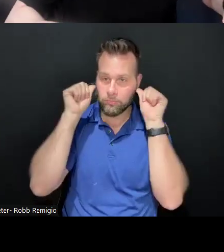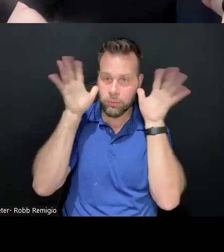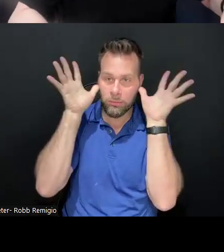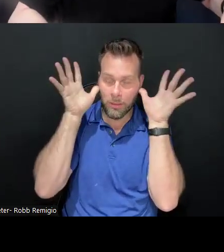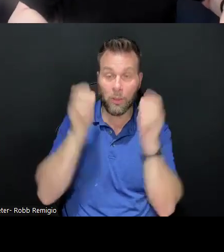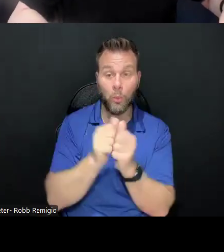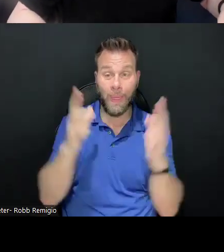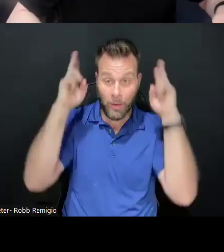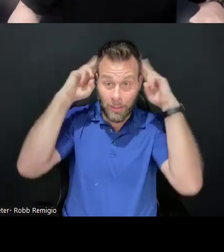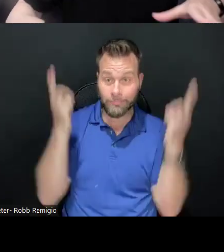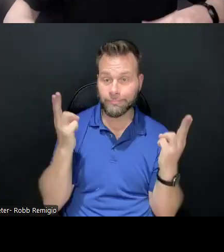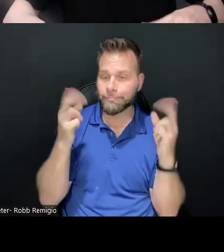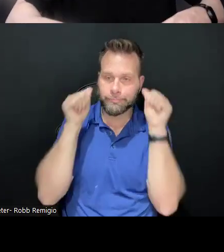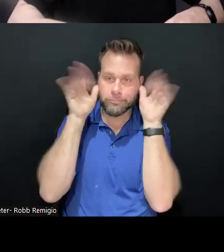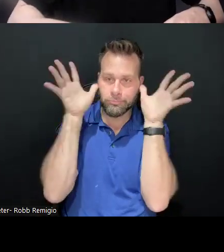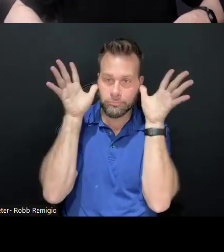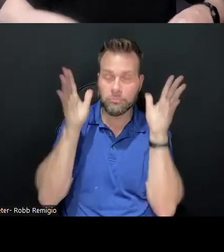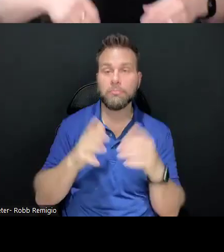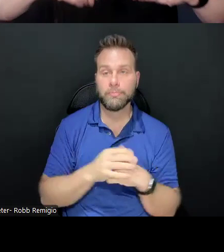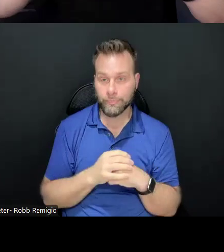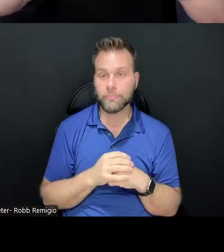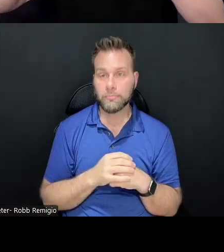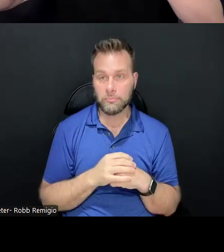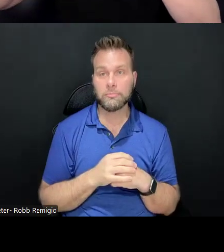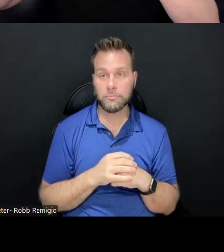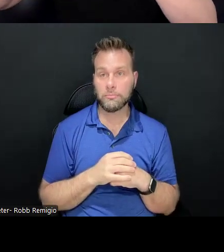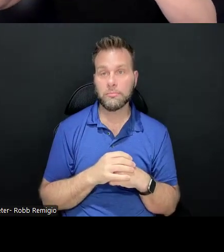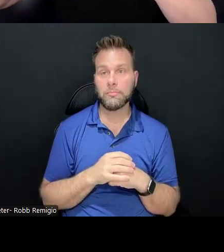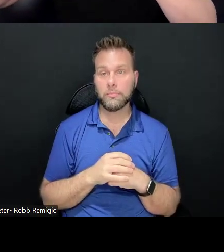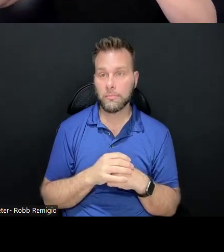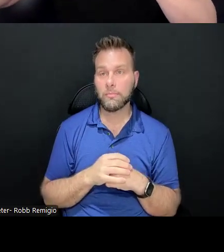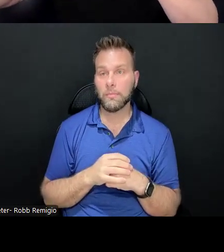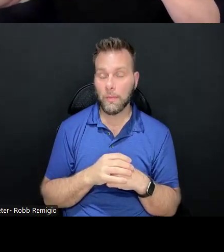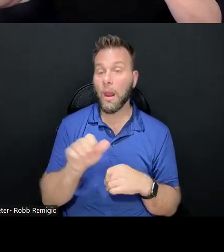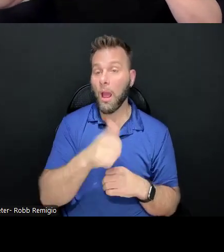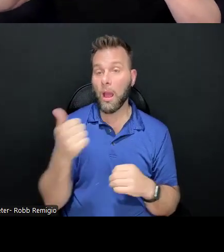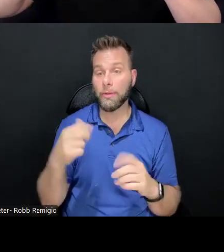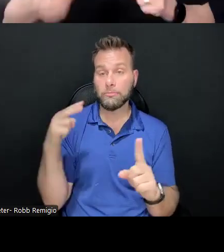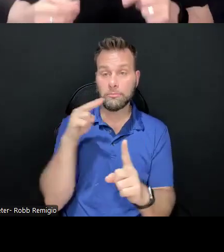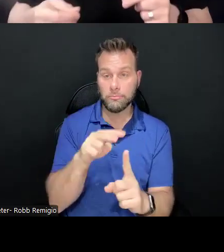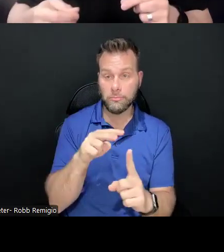Which means I am completely and totally deaf punch on the other hand, if you give somebody